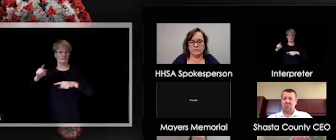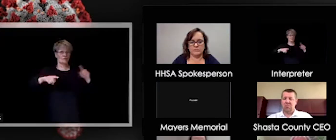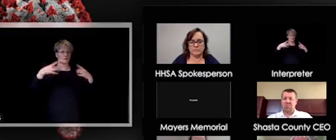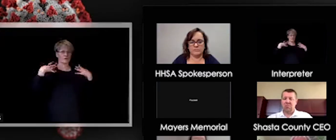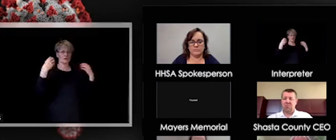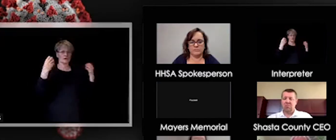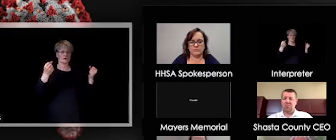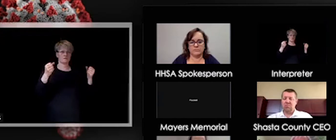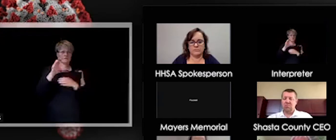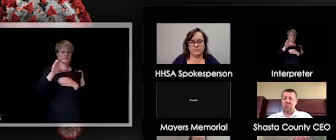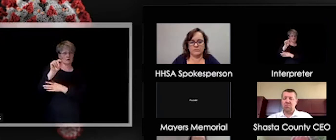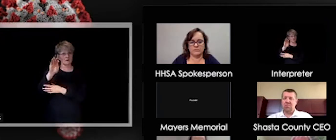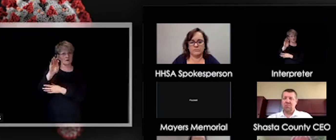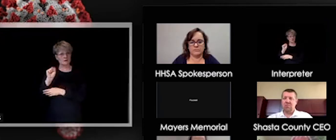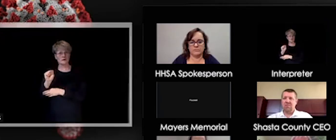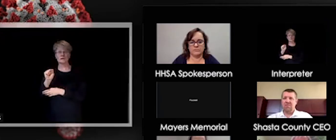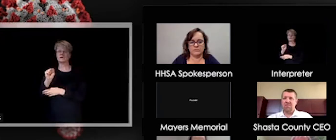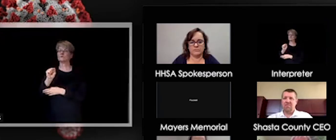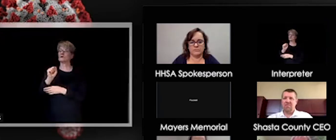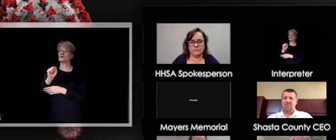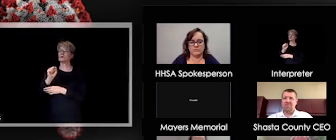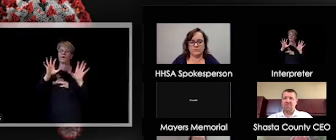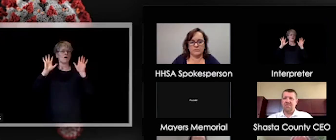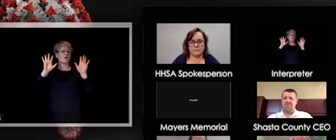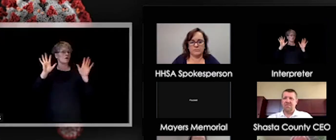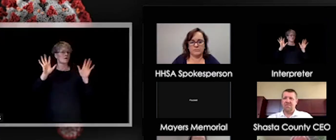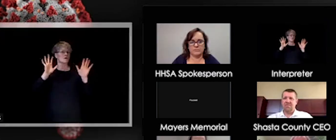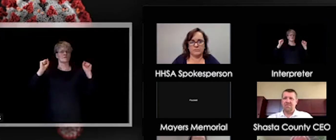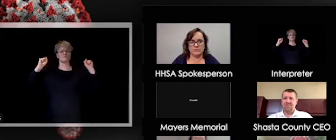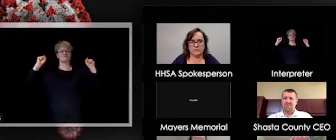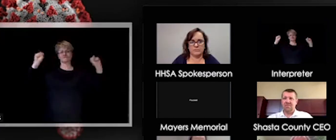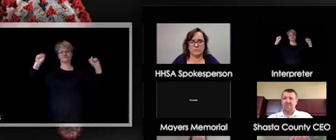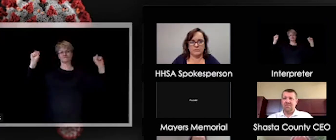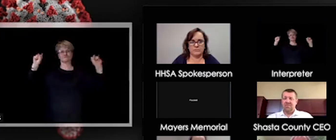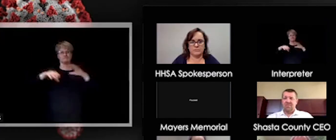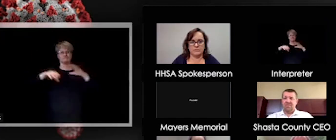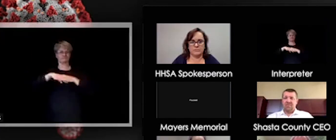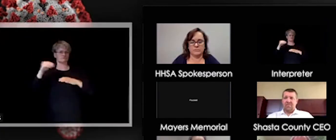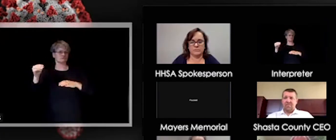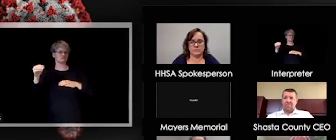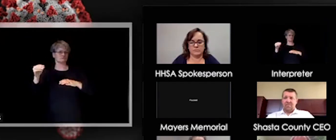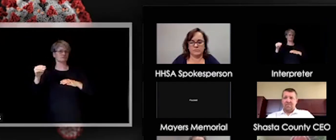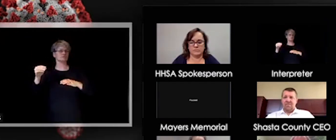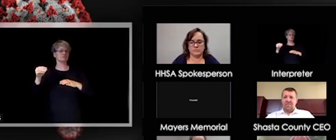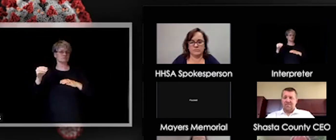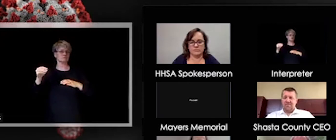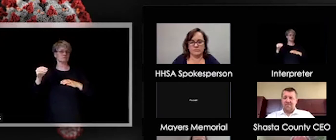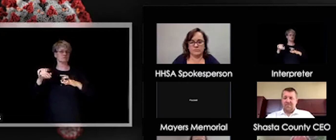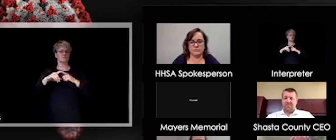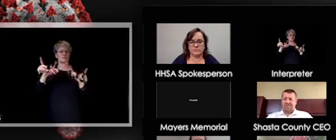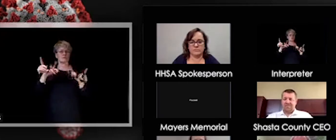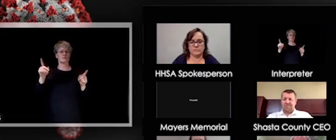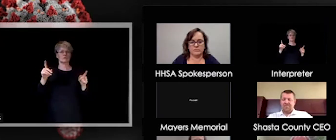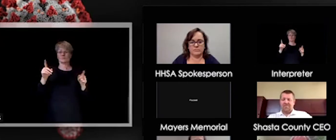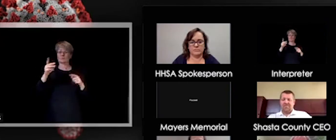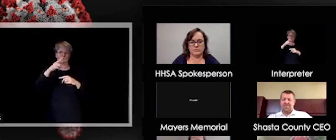outside is a great place to do that right now, and the weather is beautiful. So, we